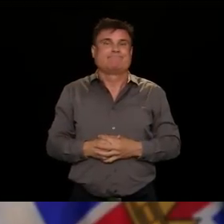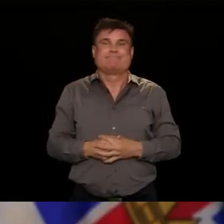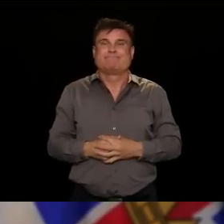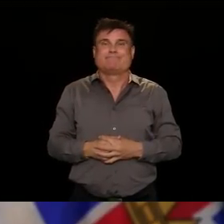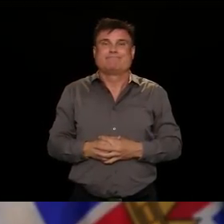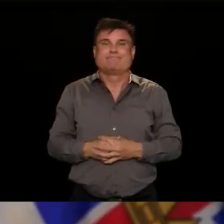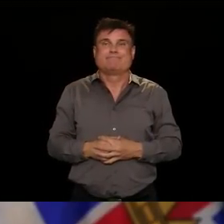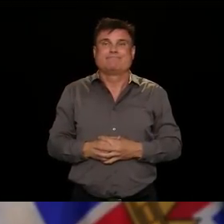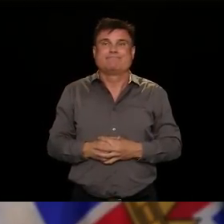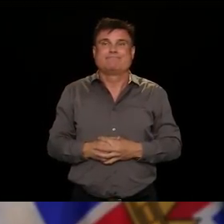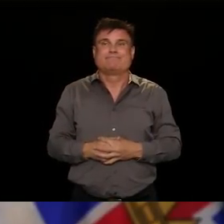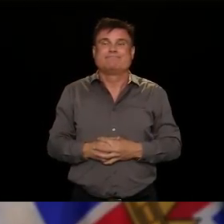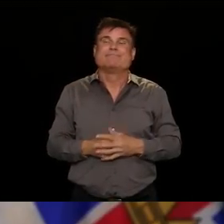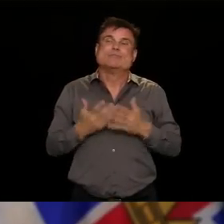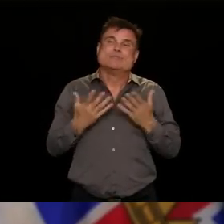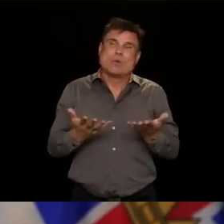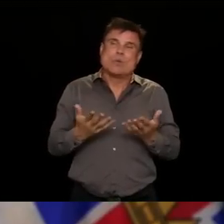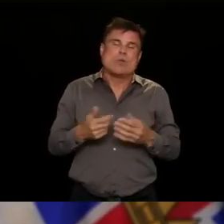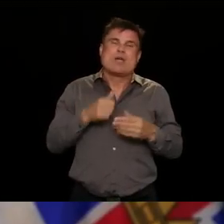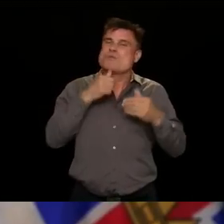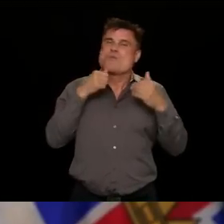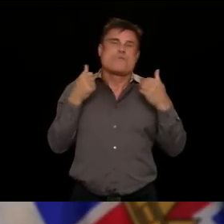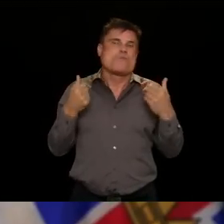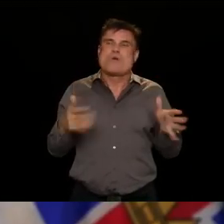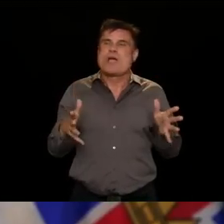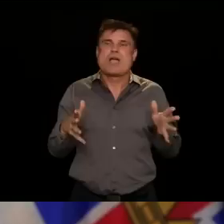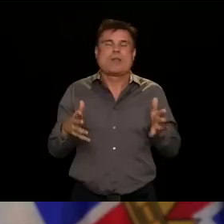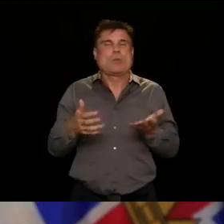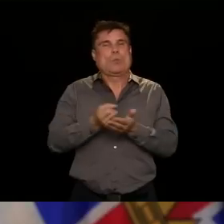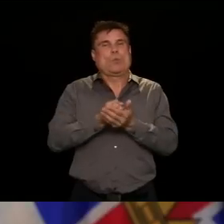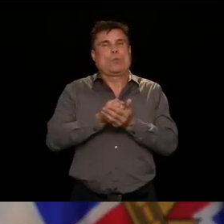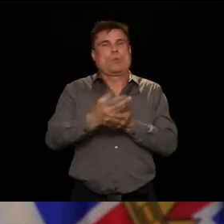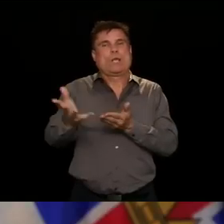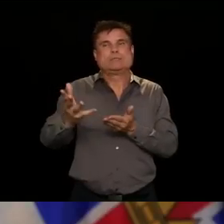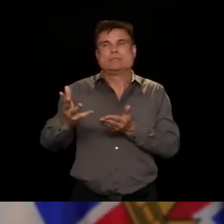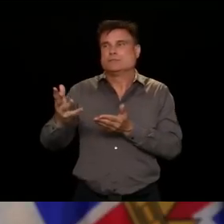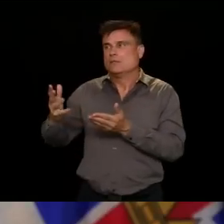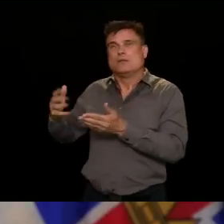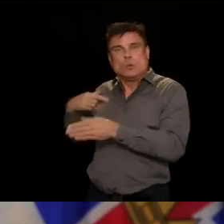and it is likely into next year. Let's do it in a way that supports each other